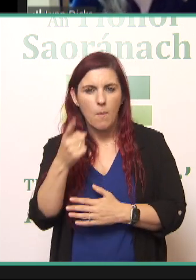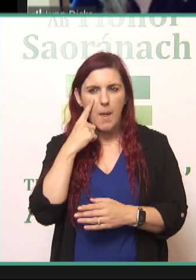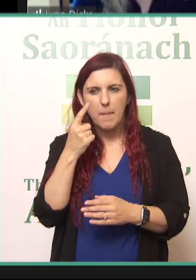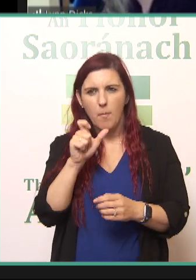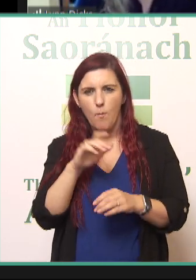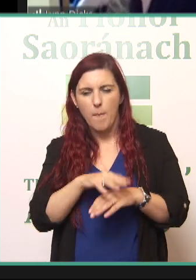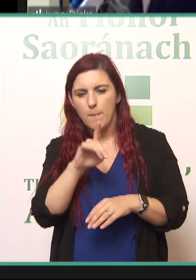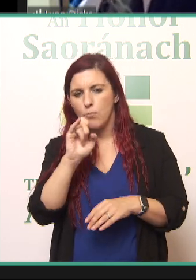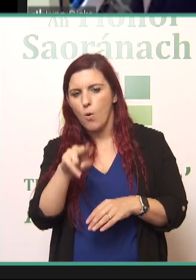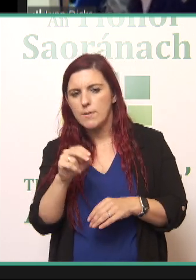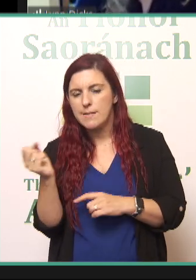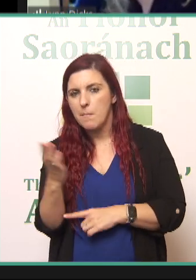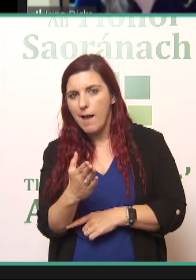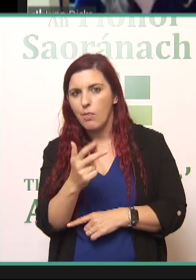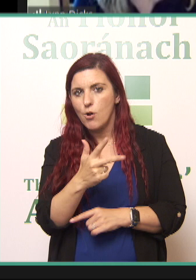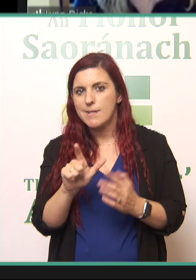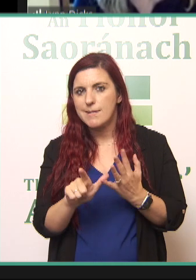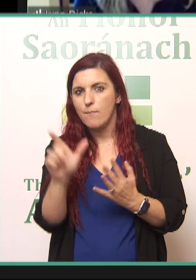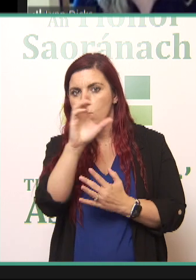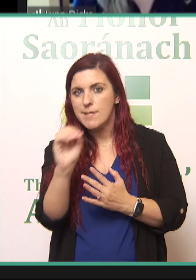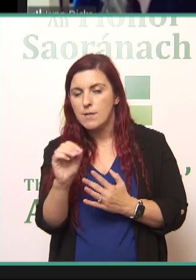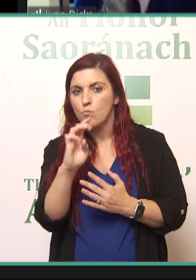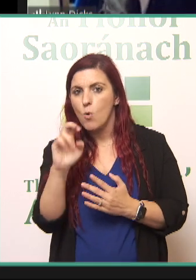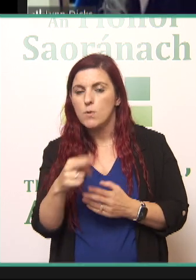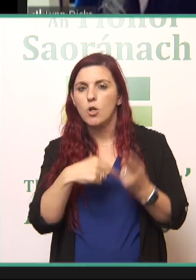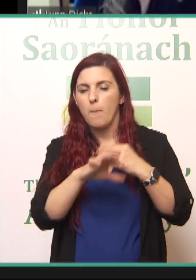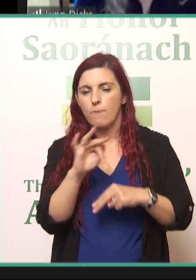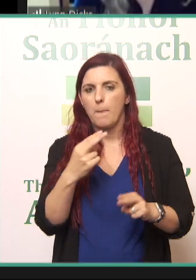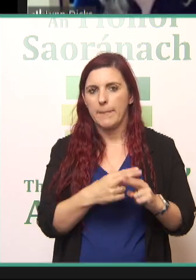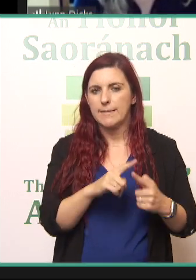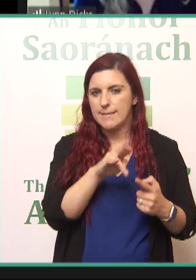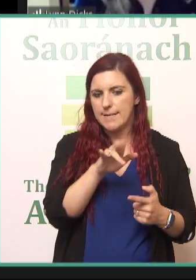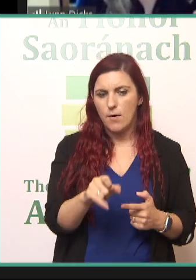so 37 of the protein comes from meat and dairy so this is how the world breaks down and this is why